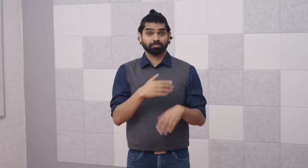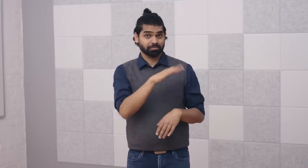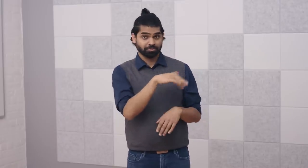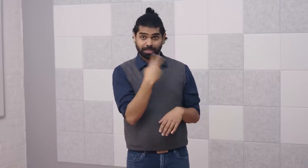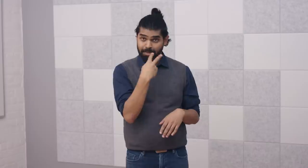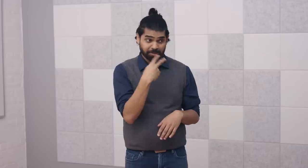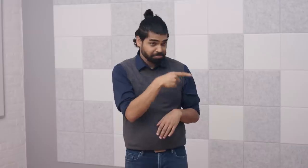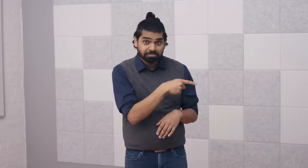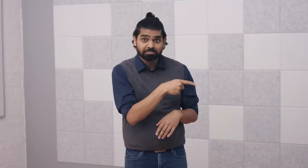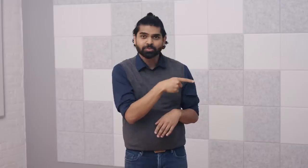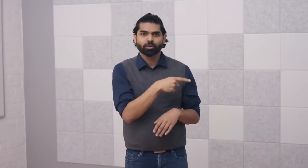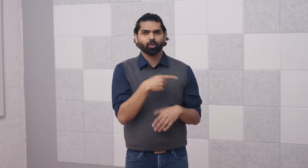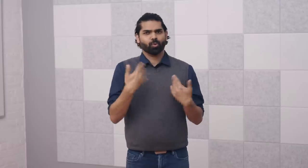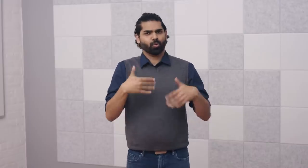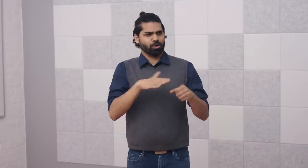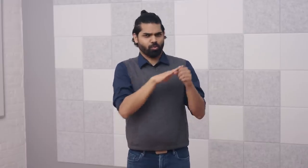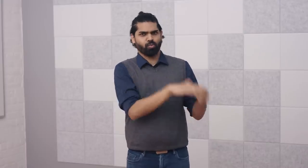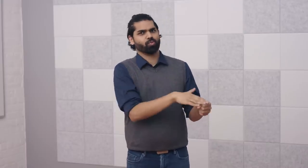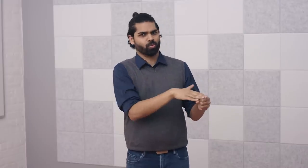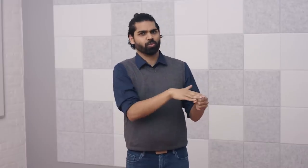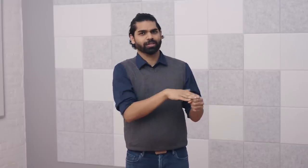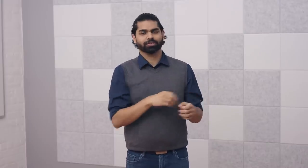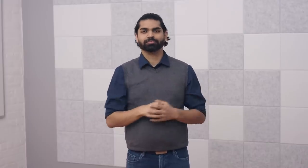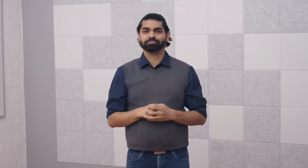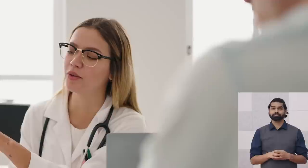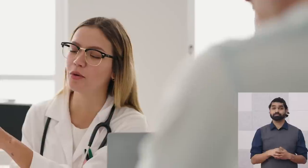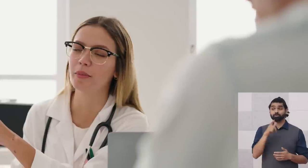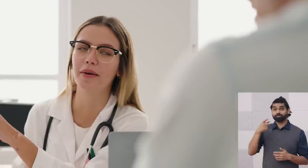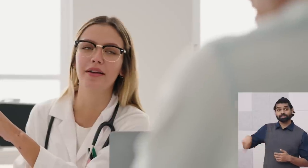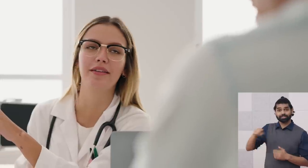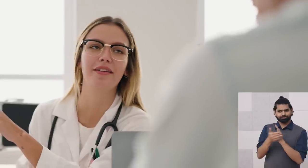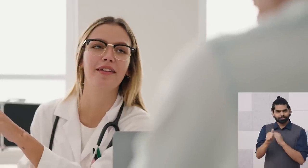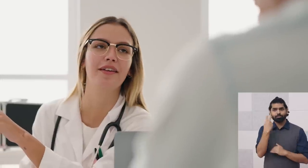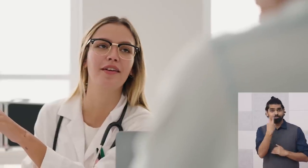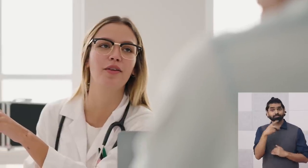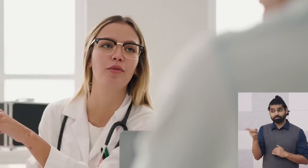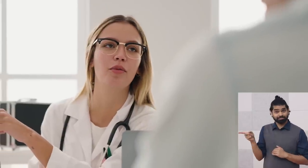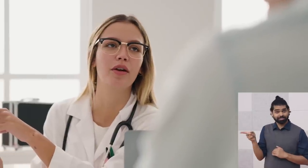For example, asking a Deaf person, “Can you lipread?” is a loaded question.